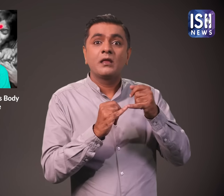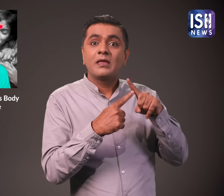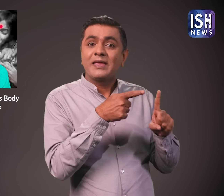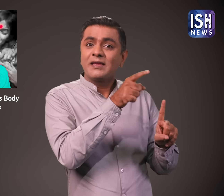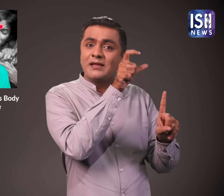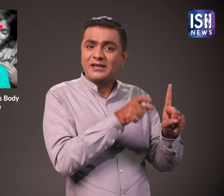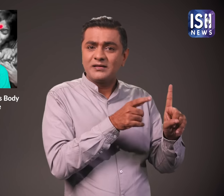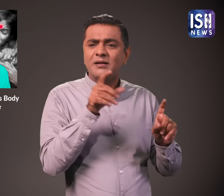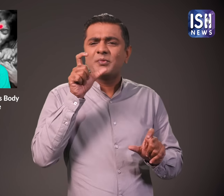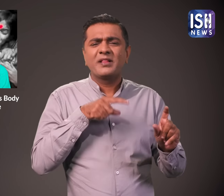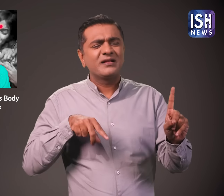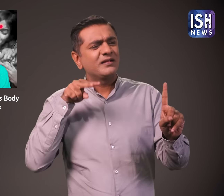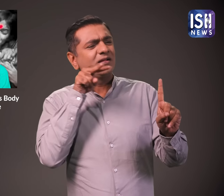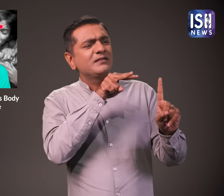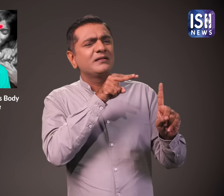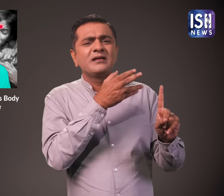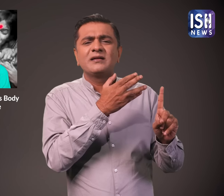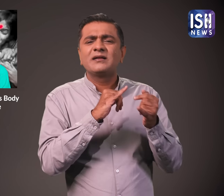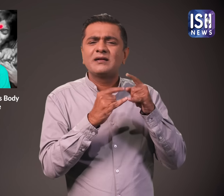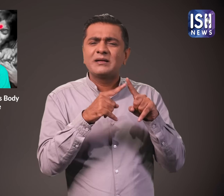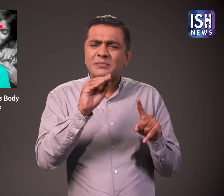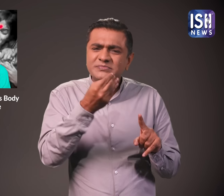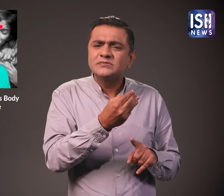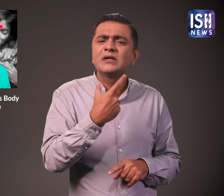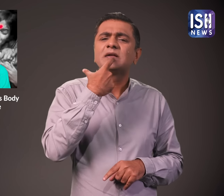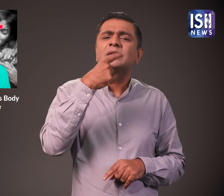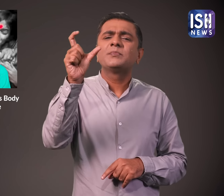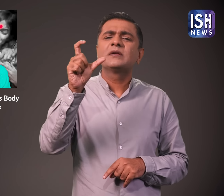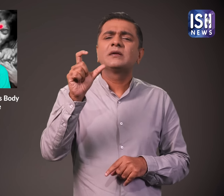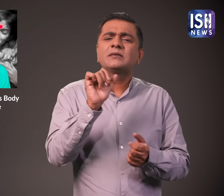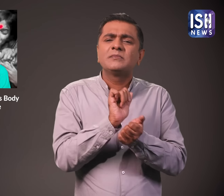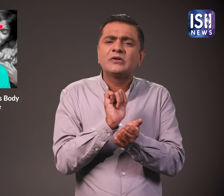People said Saksham should have complained to the police about the harassment.